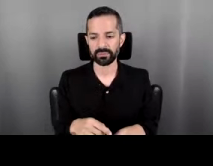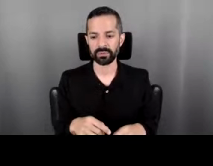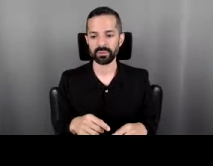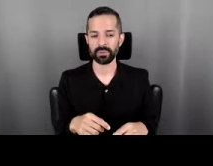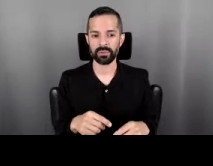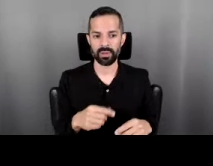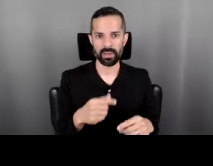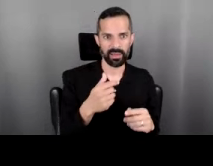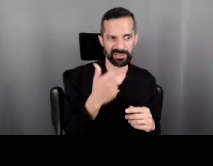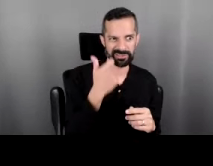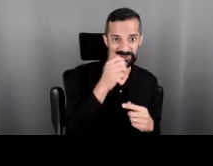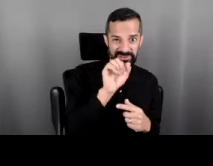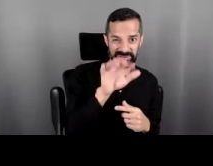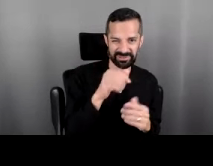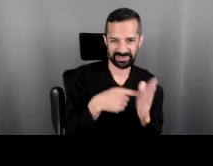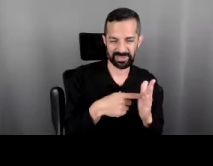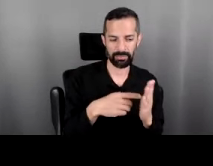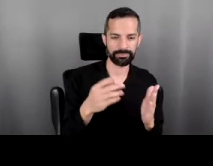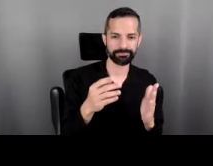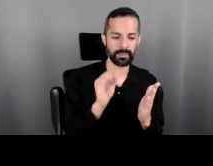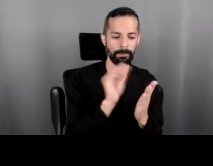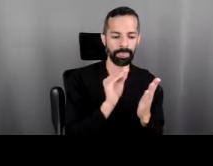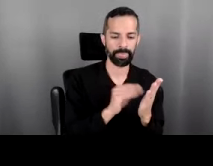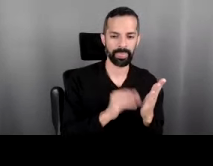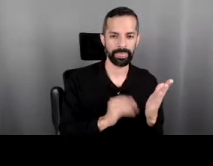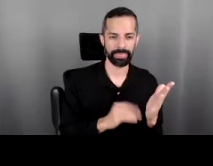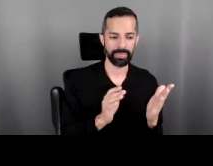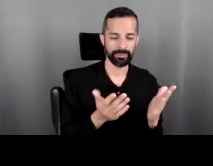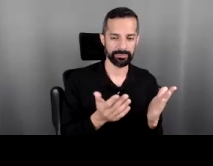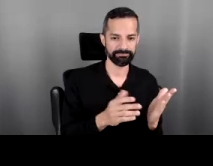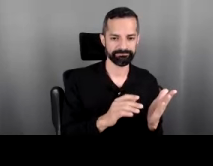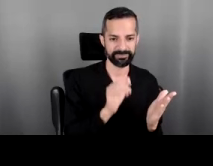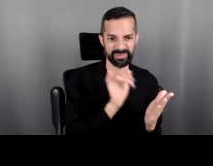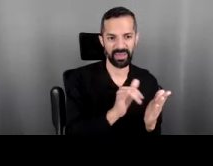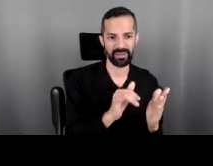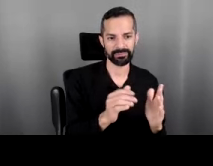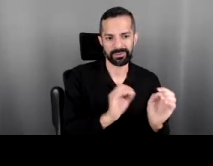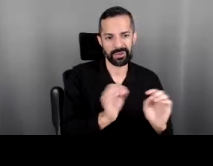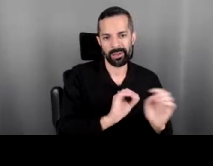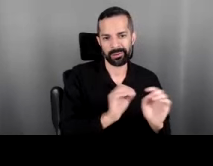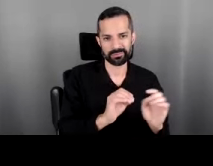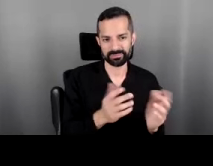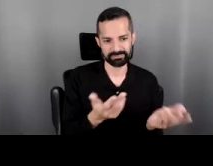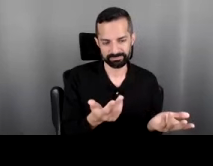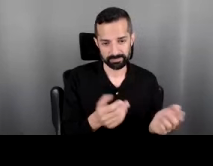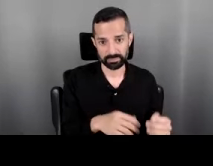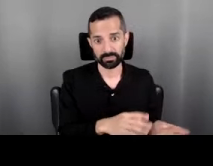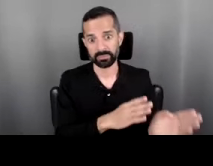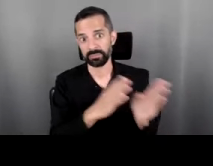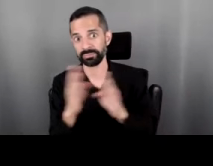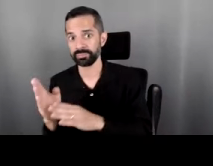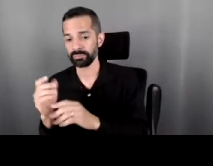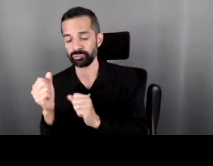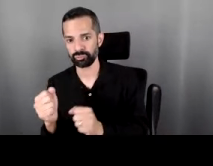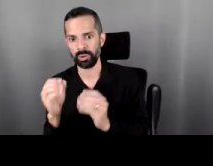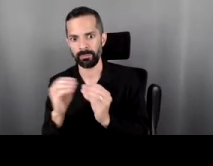I gave all the way up to strong depending on the level of detail. And Kherstin, not sure you have a additional,